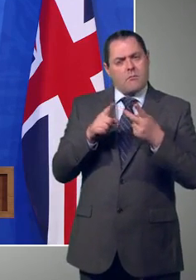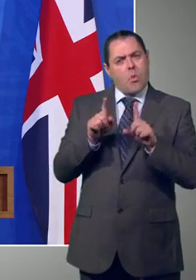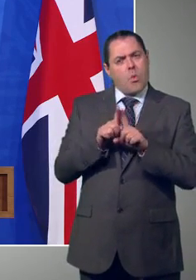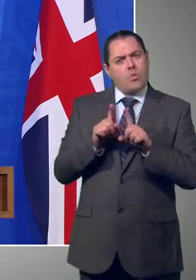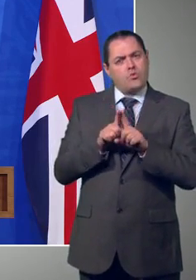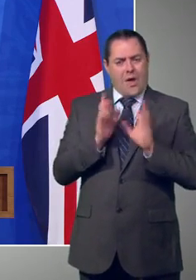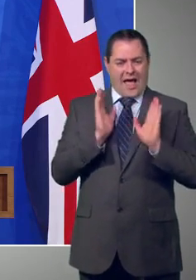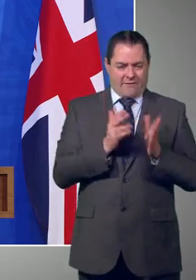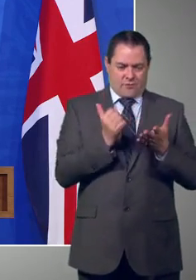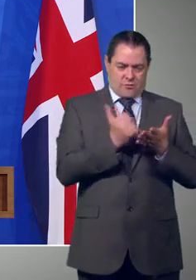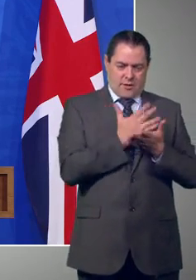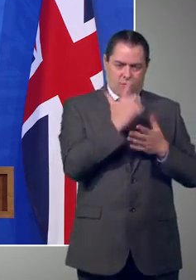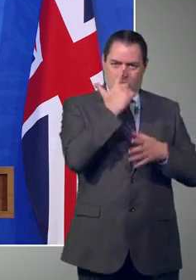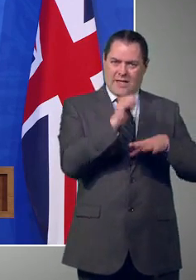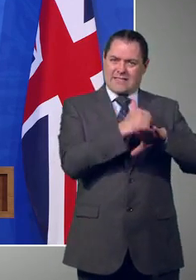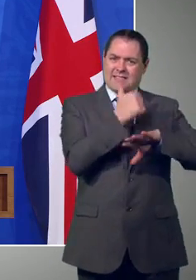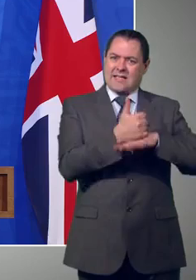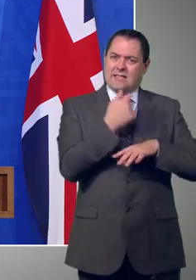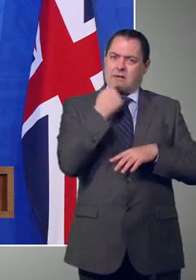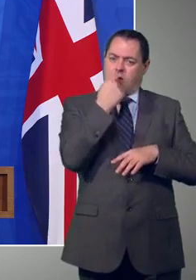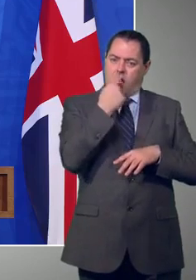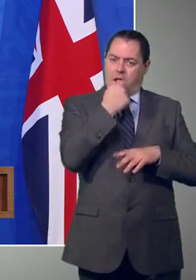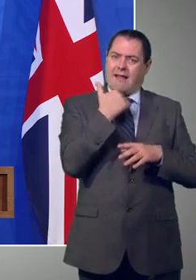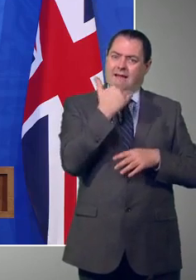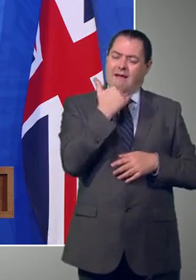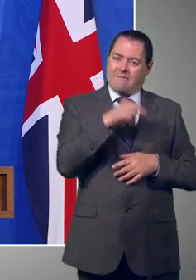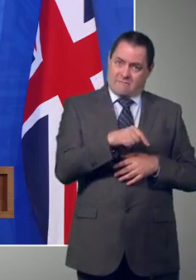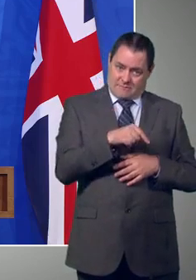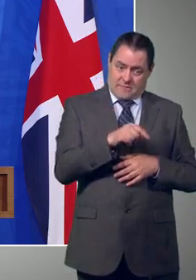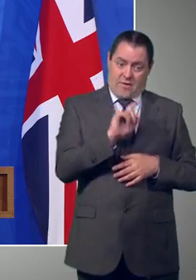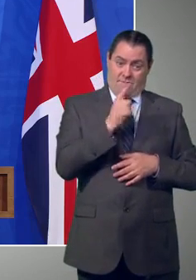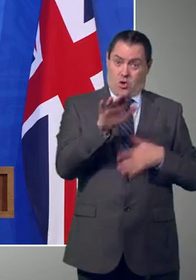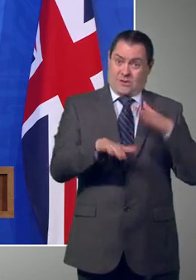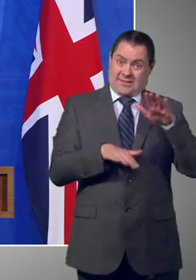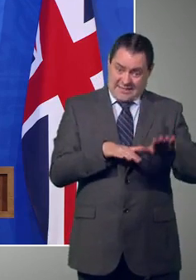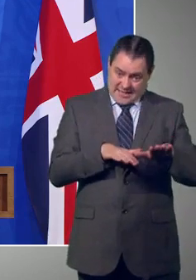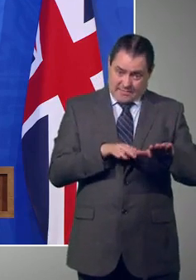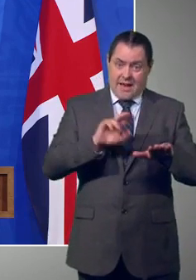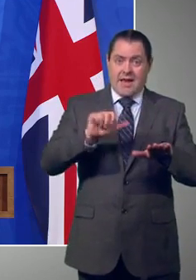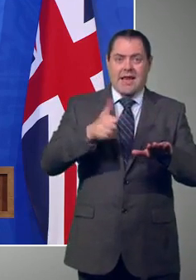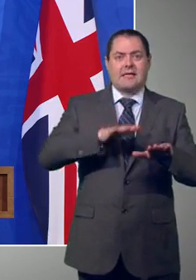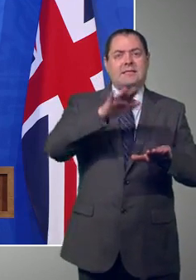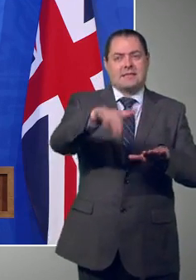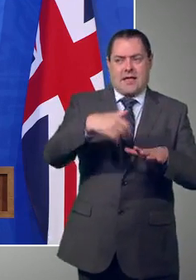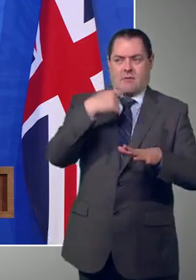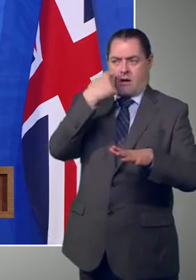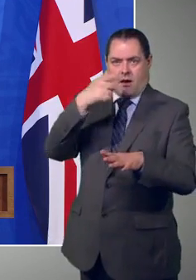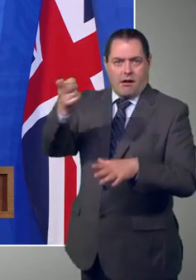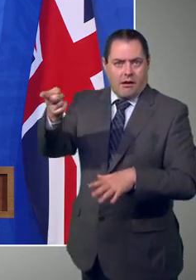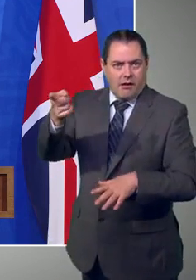build the capacity and that's what we did and and and we